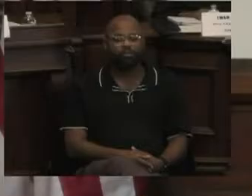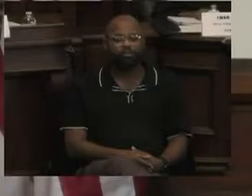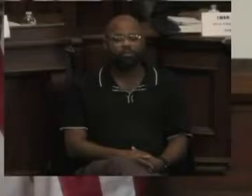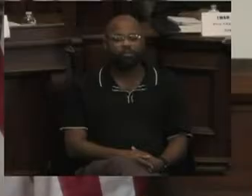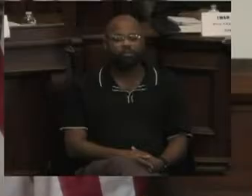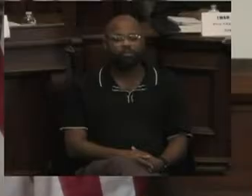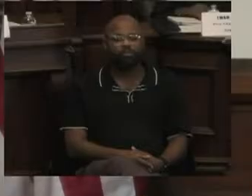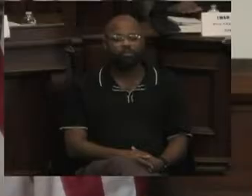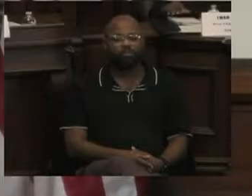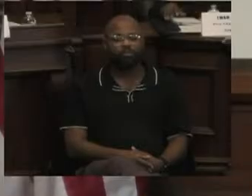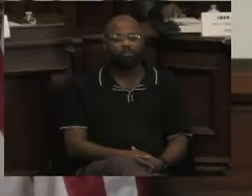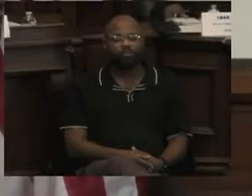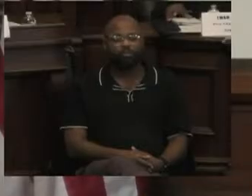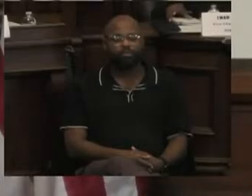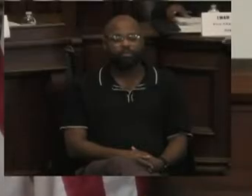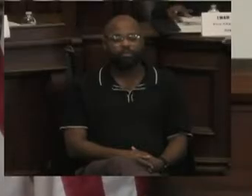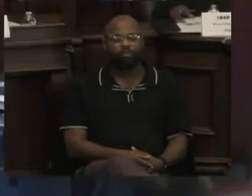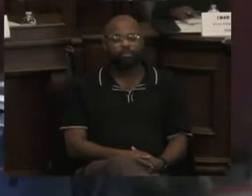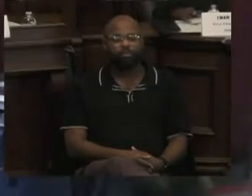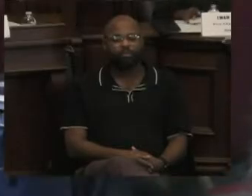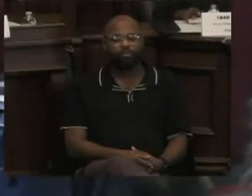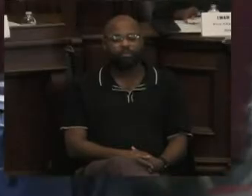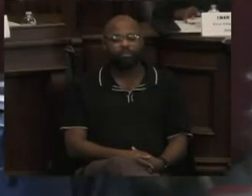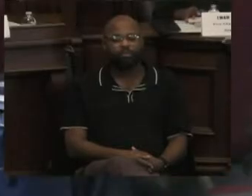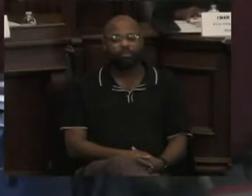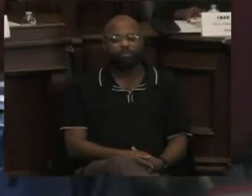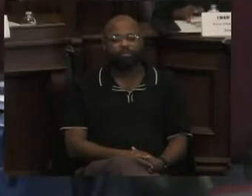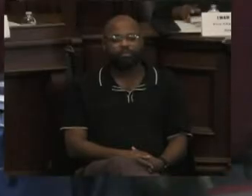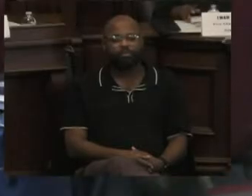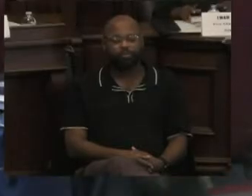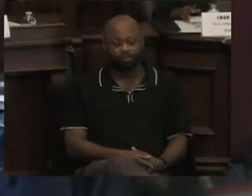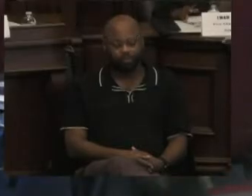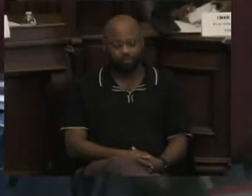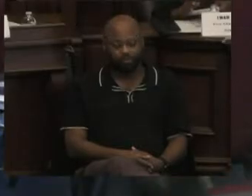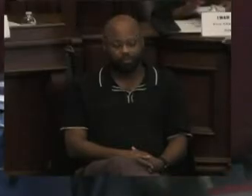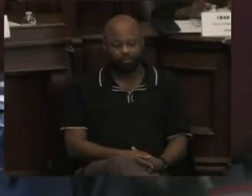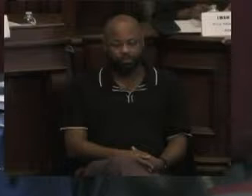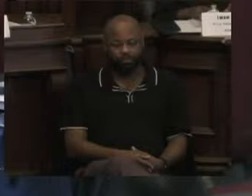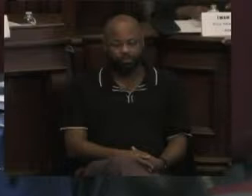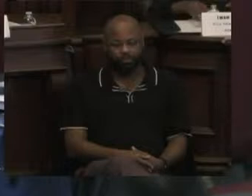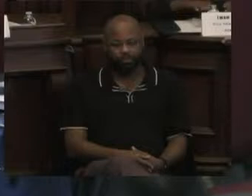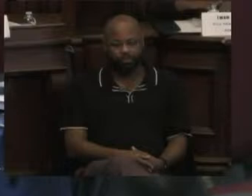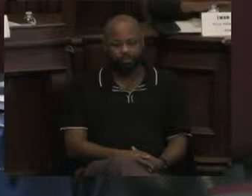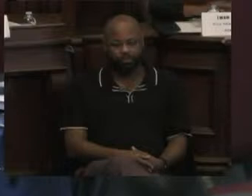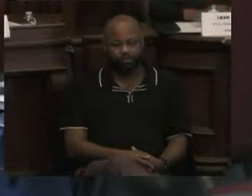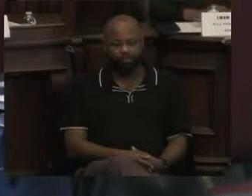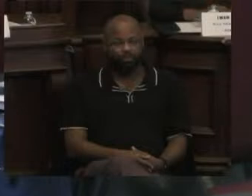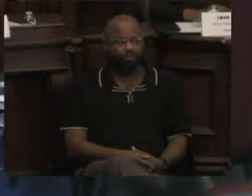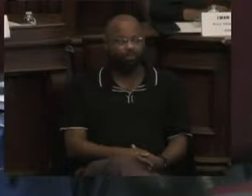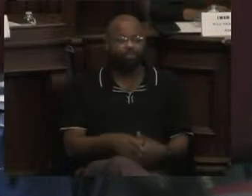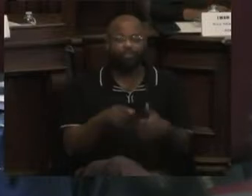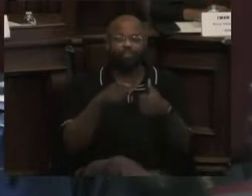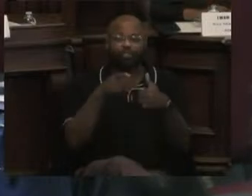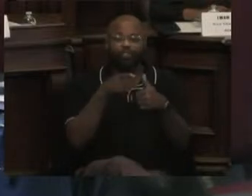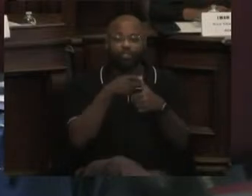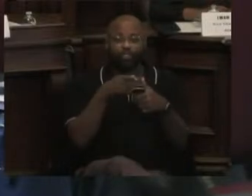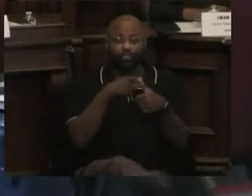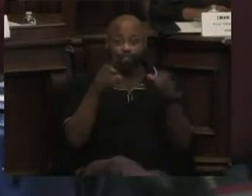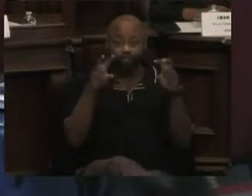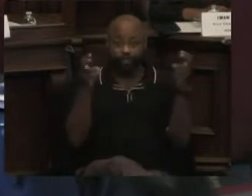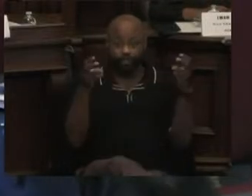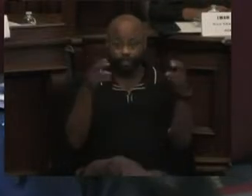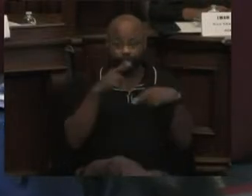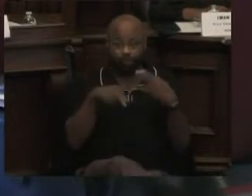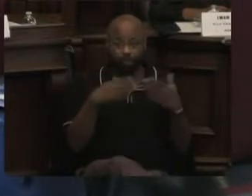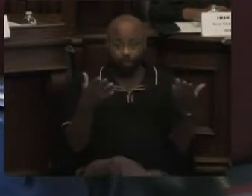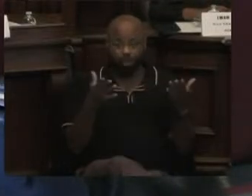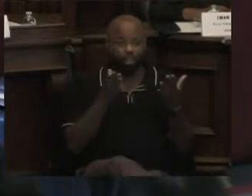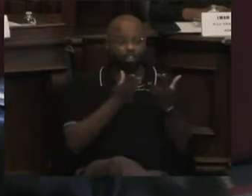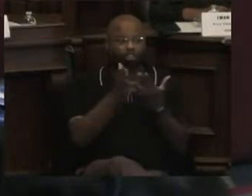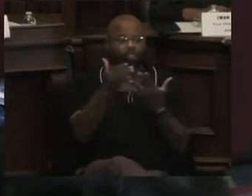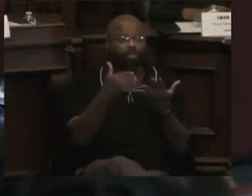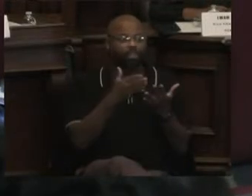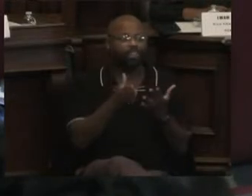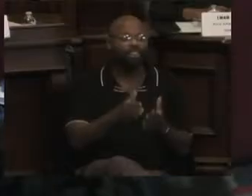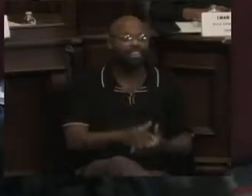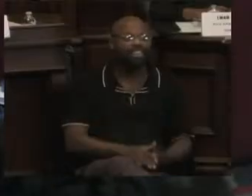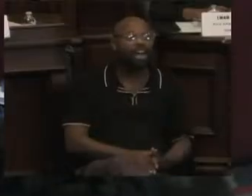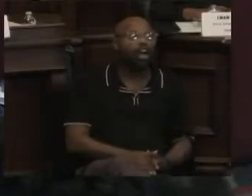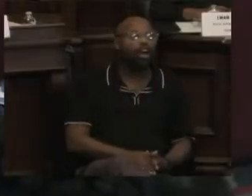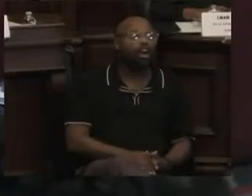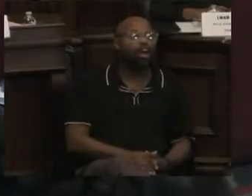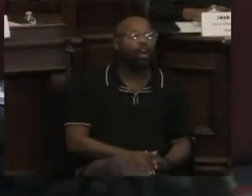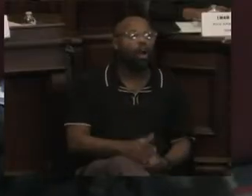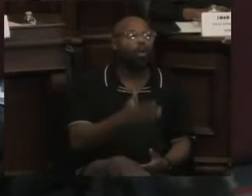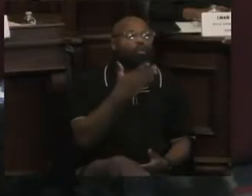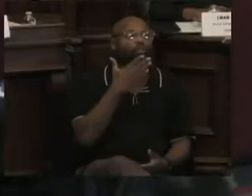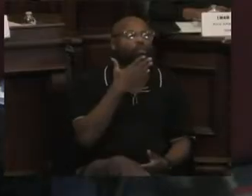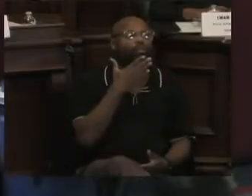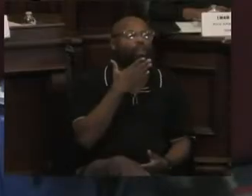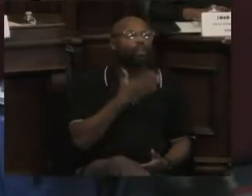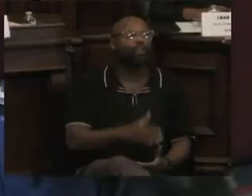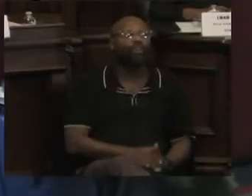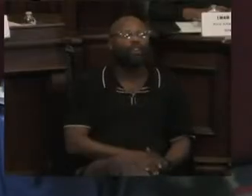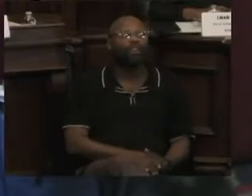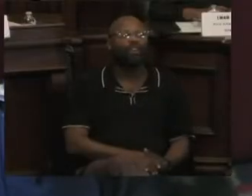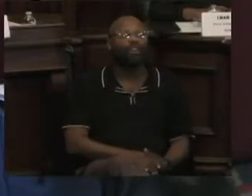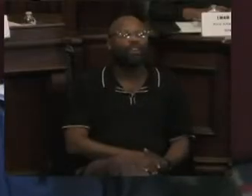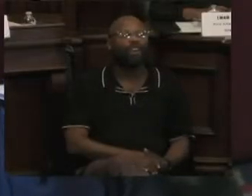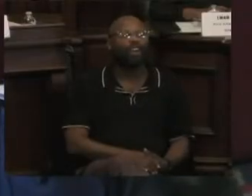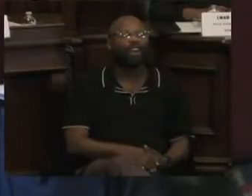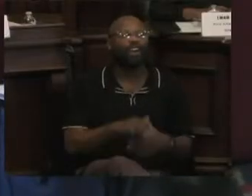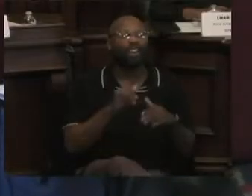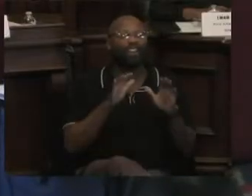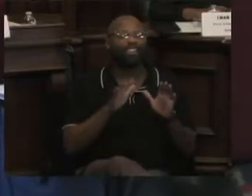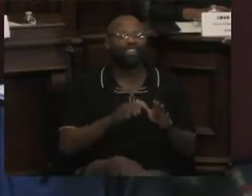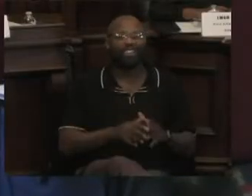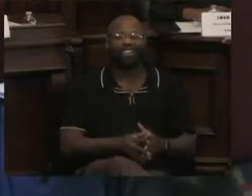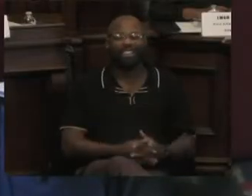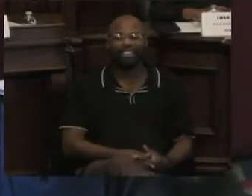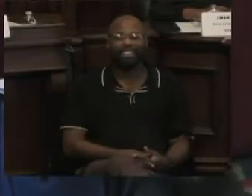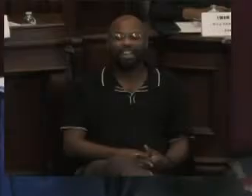One moment. So the first theme